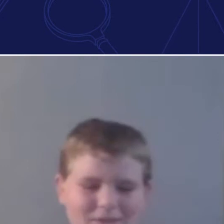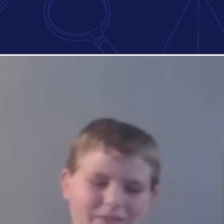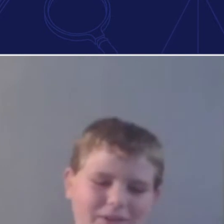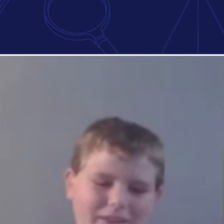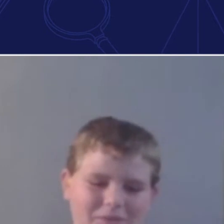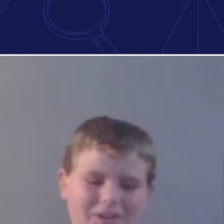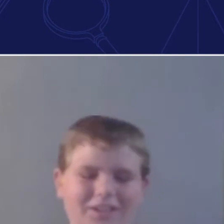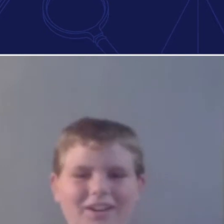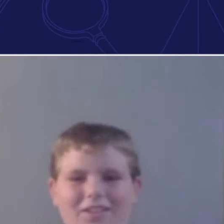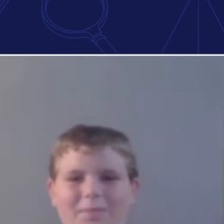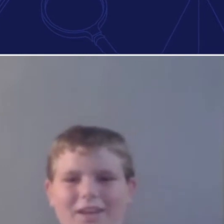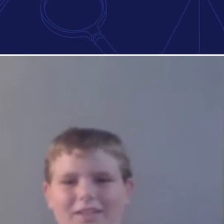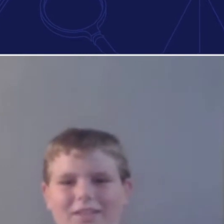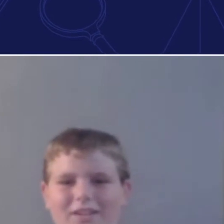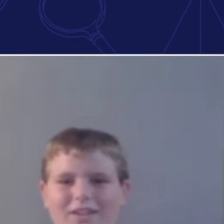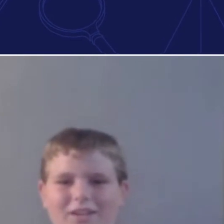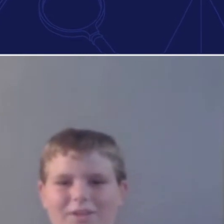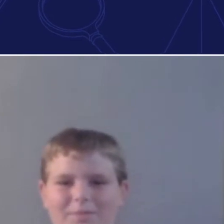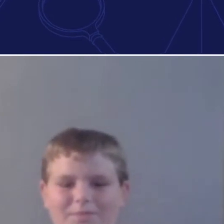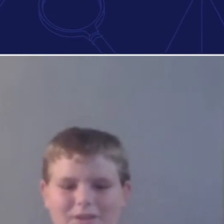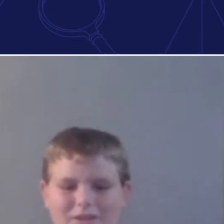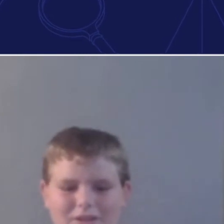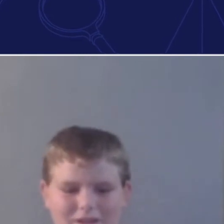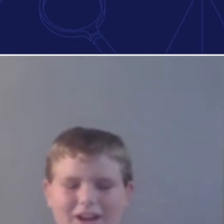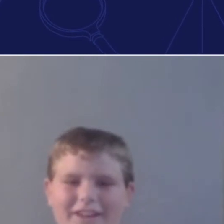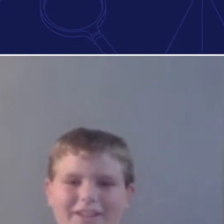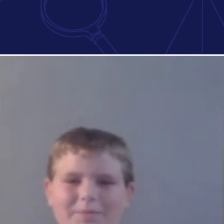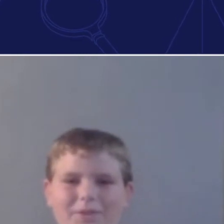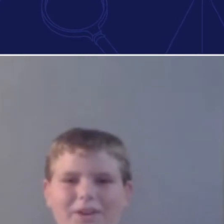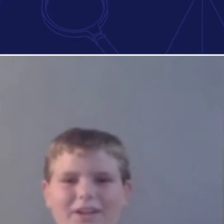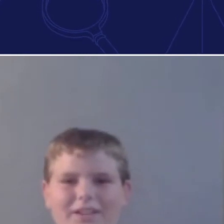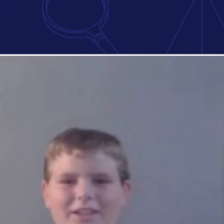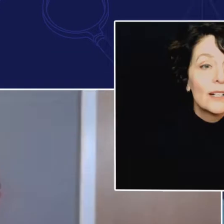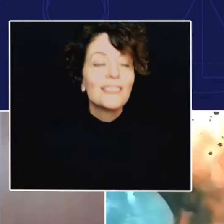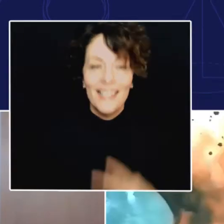Have you ever, like, worked on a space... on a rocket before?